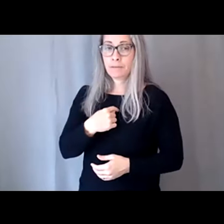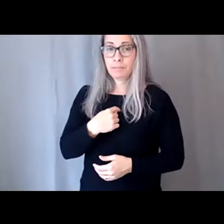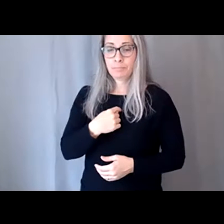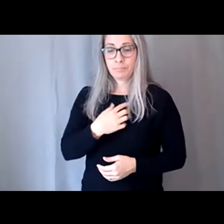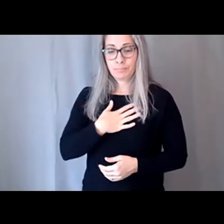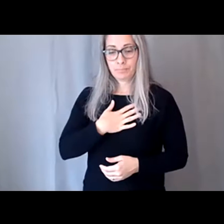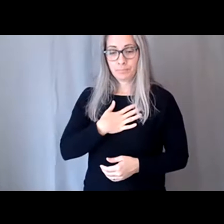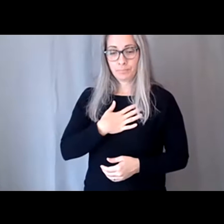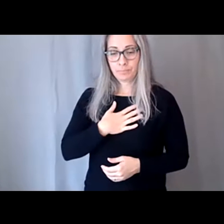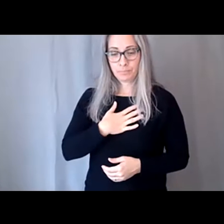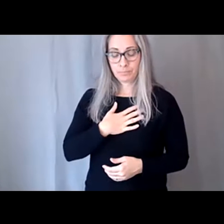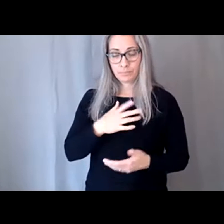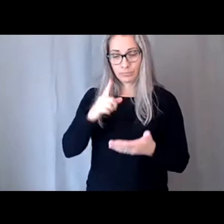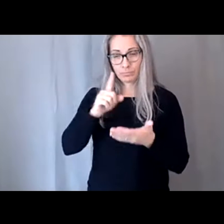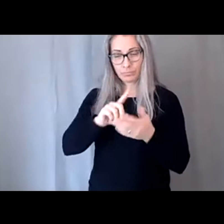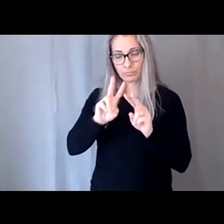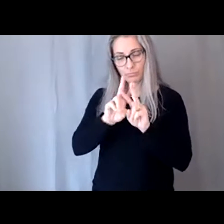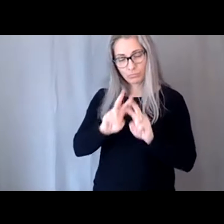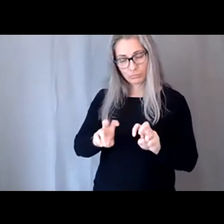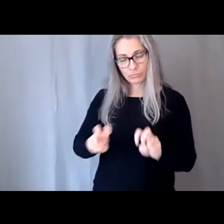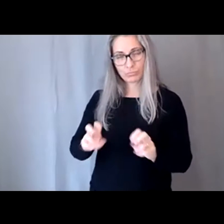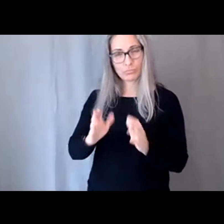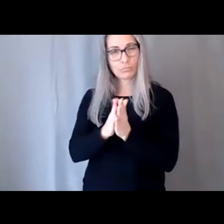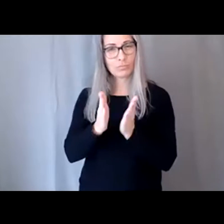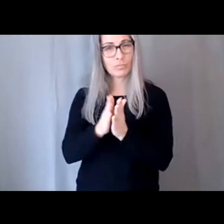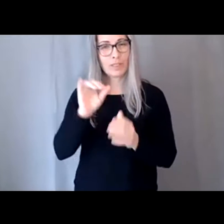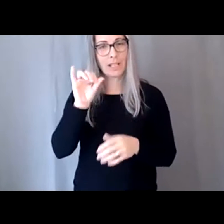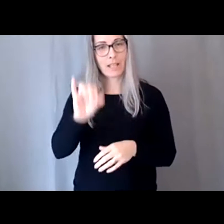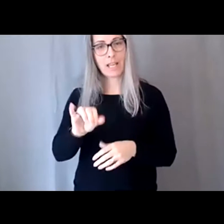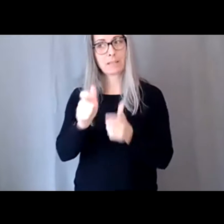been a broad area of research that I have been engaged in